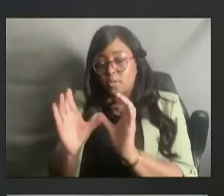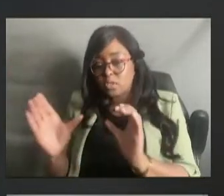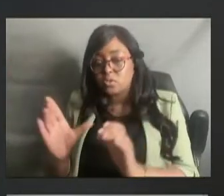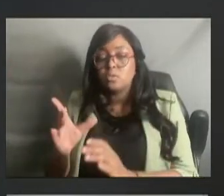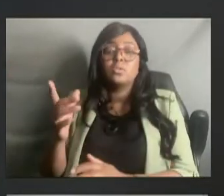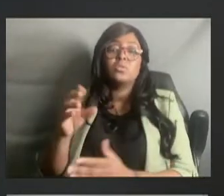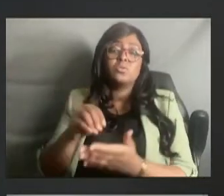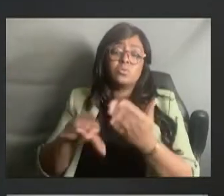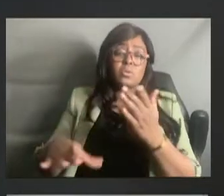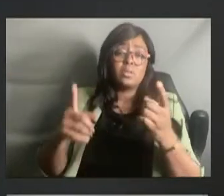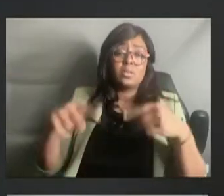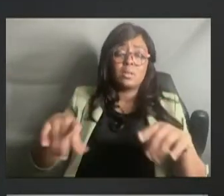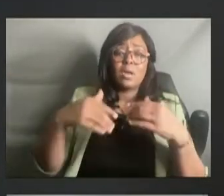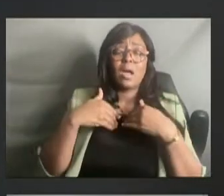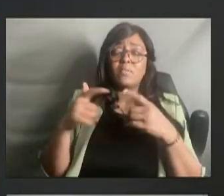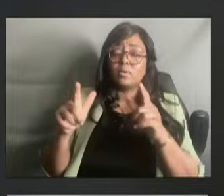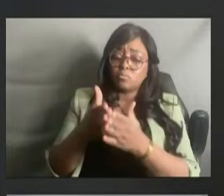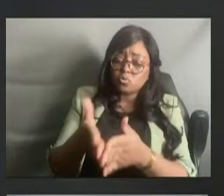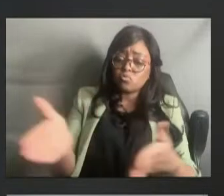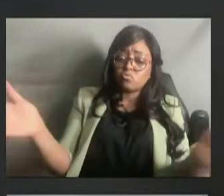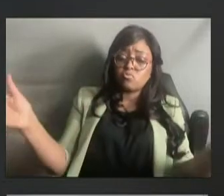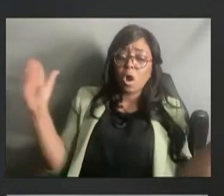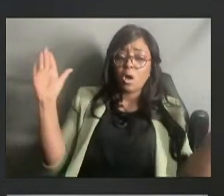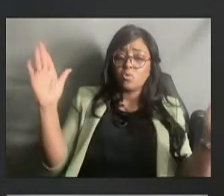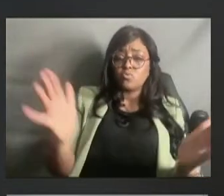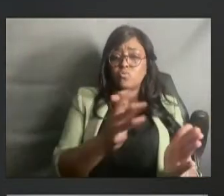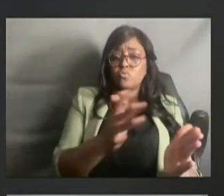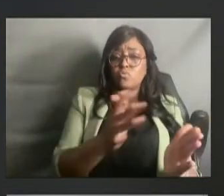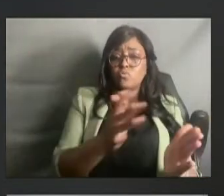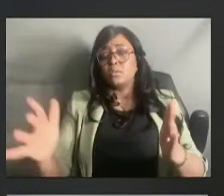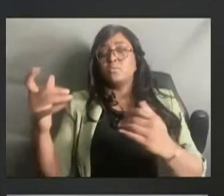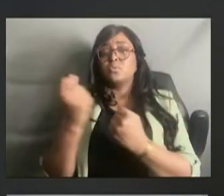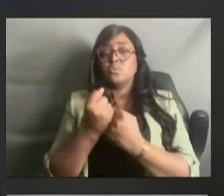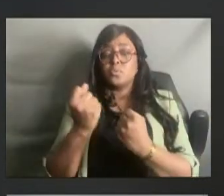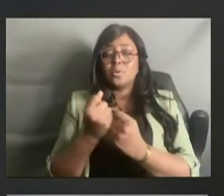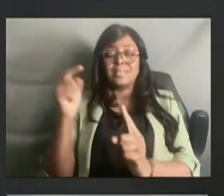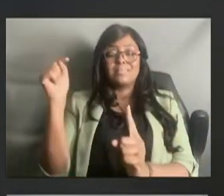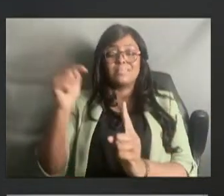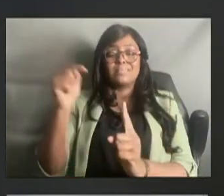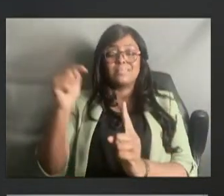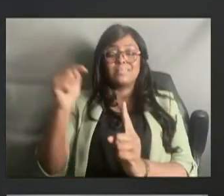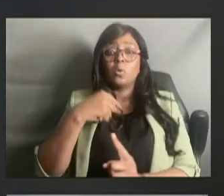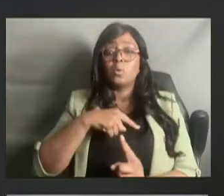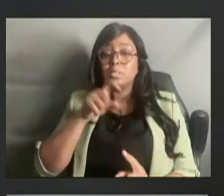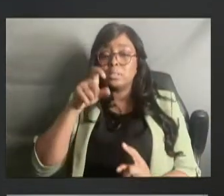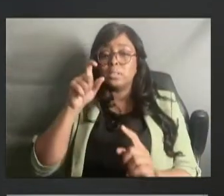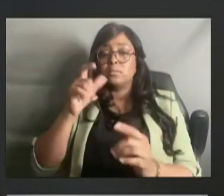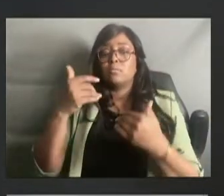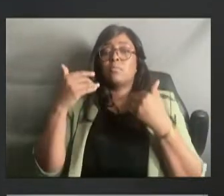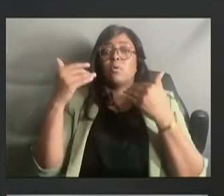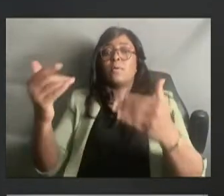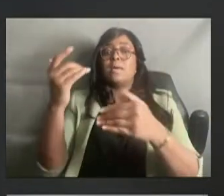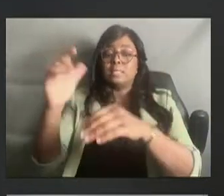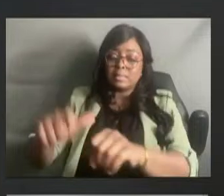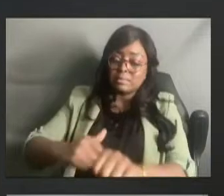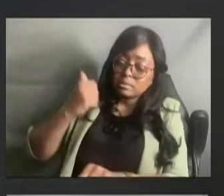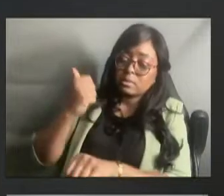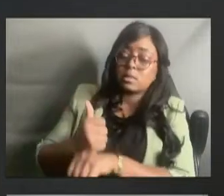industry certifications. The students get a really broad